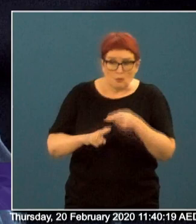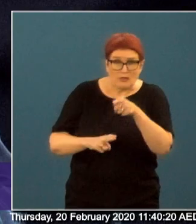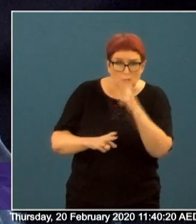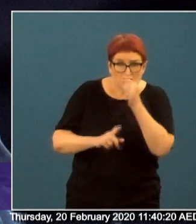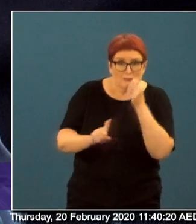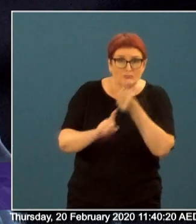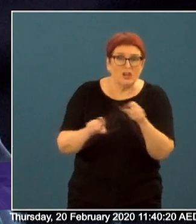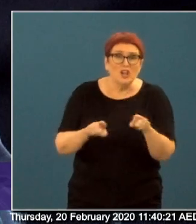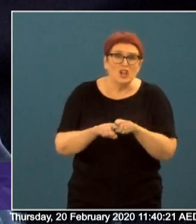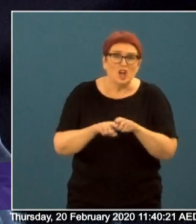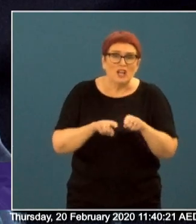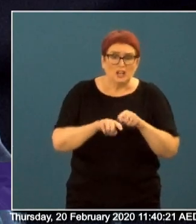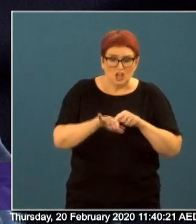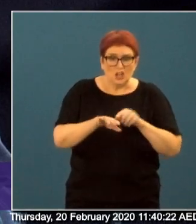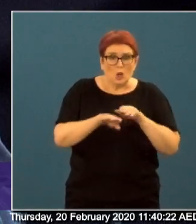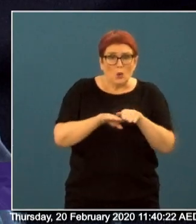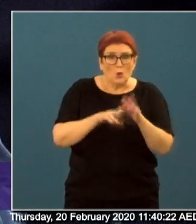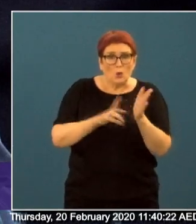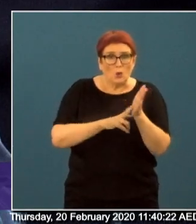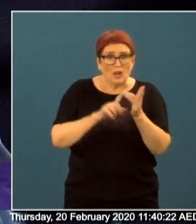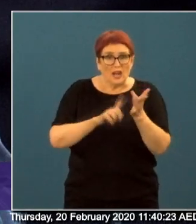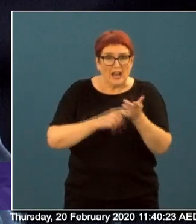such as an ingrown toenail which could later become septic.